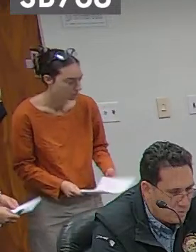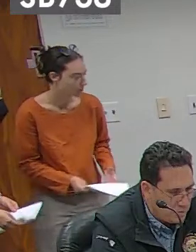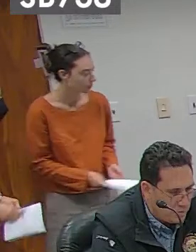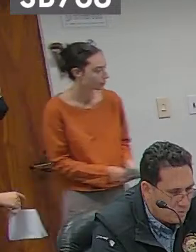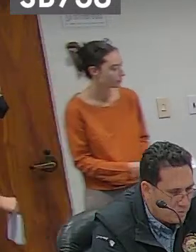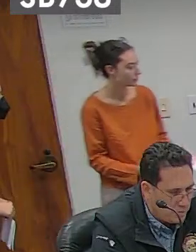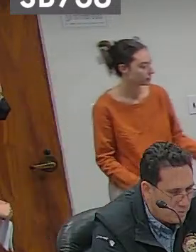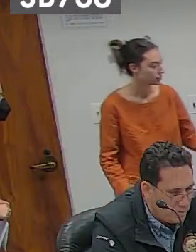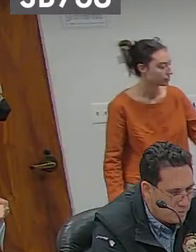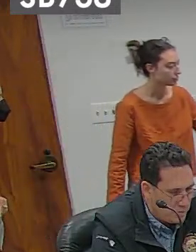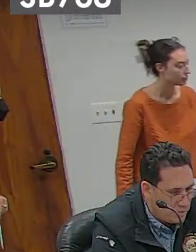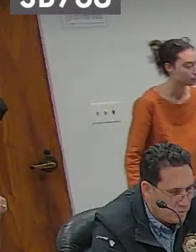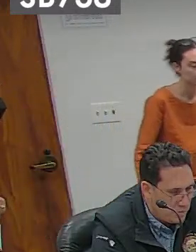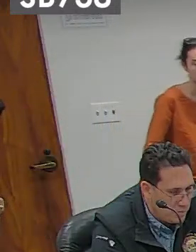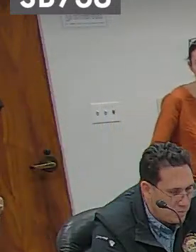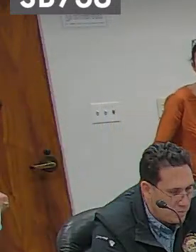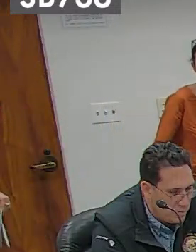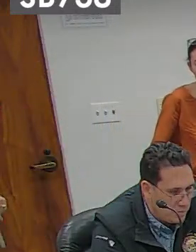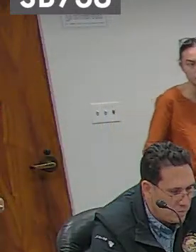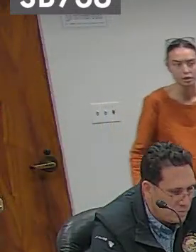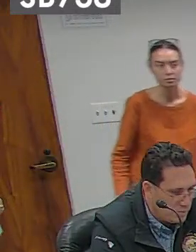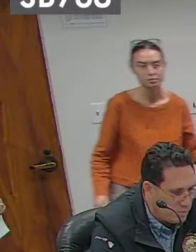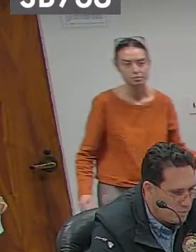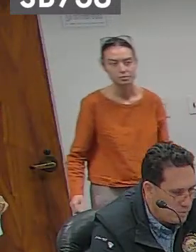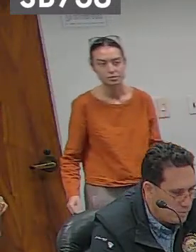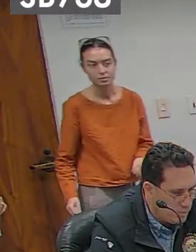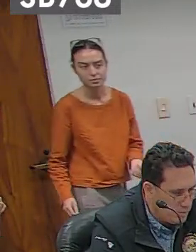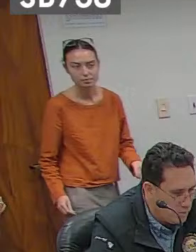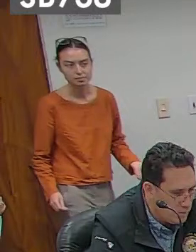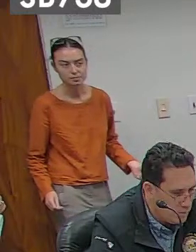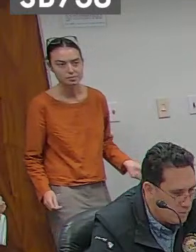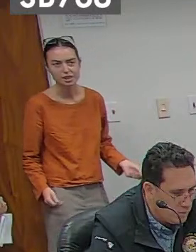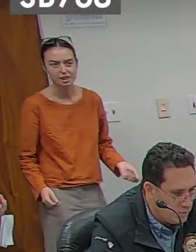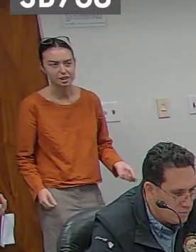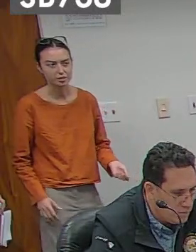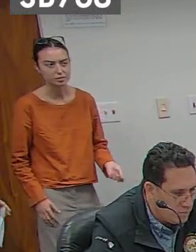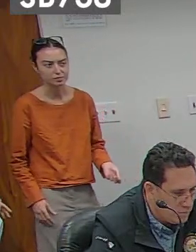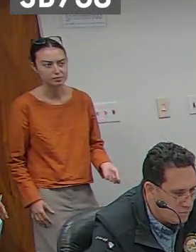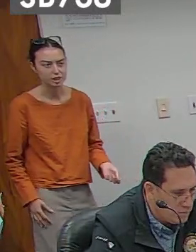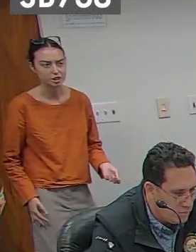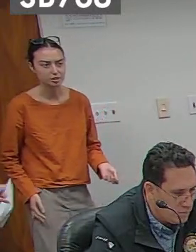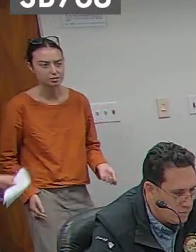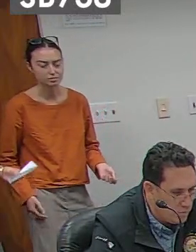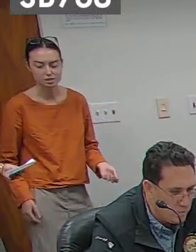We're gonna accept Department of Health Amendments and we're also gonna accept Hawaiian Ocean